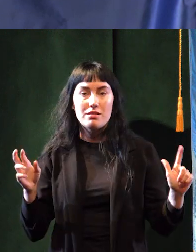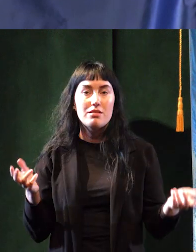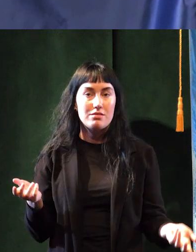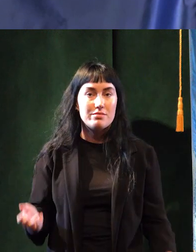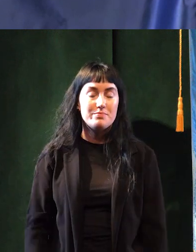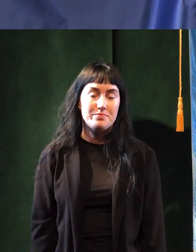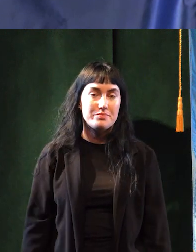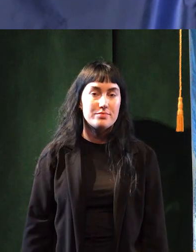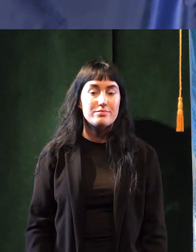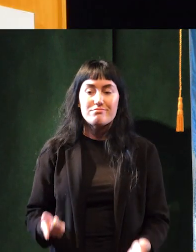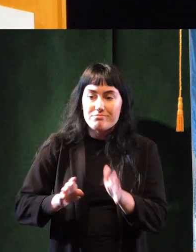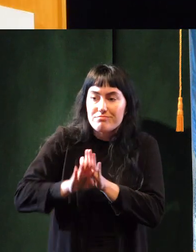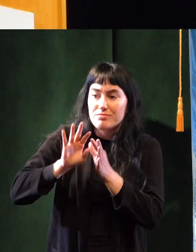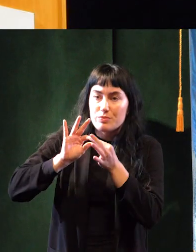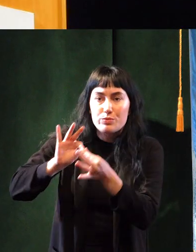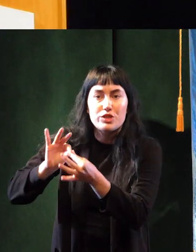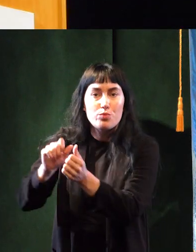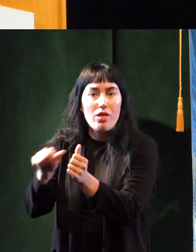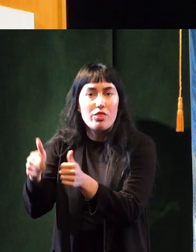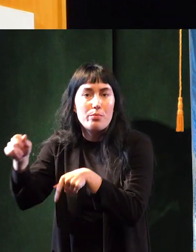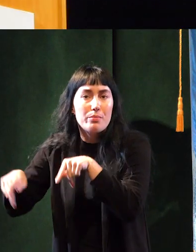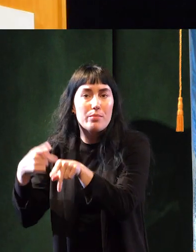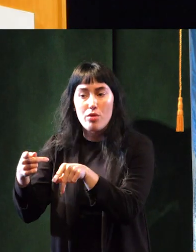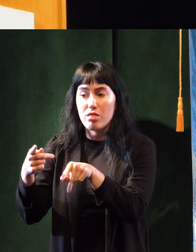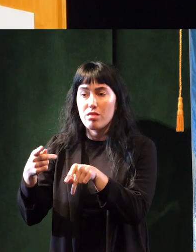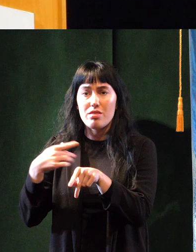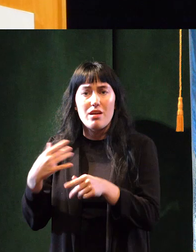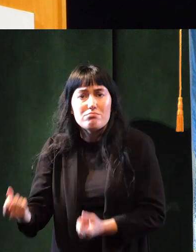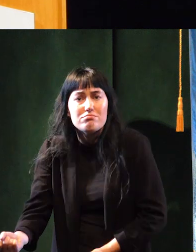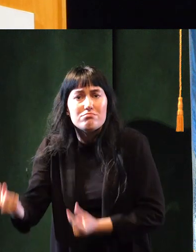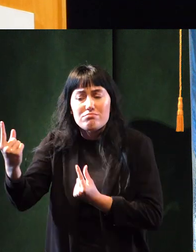you should have gone right building relationships with others being